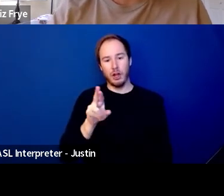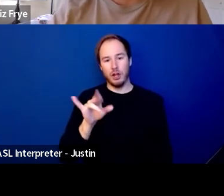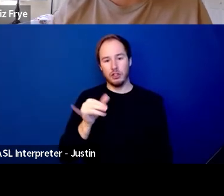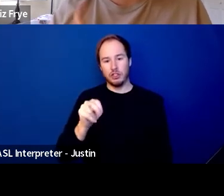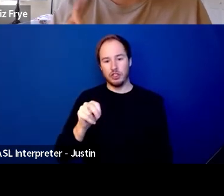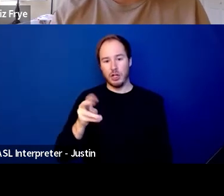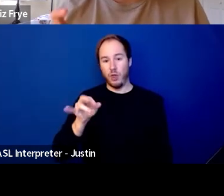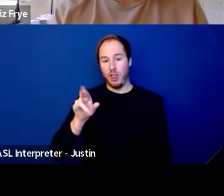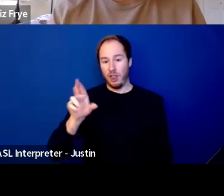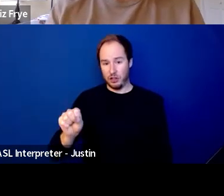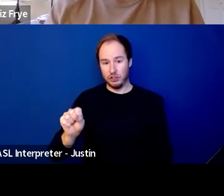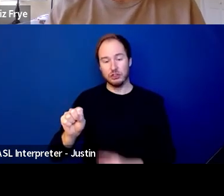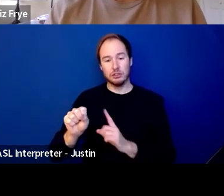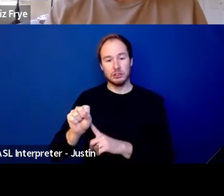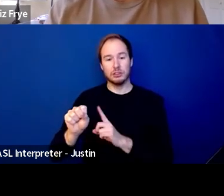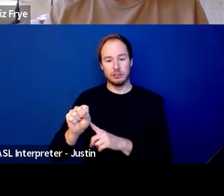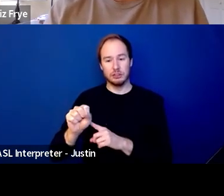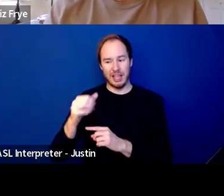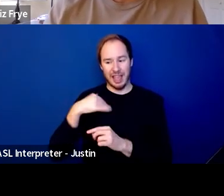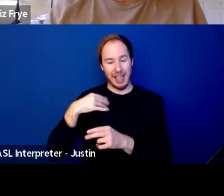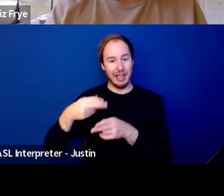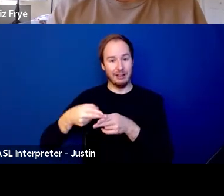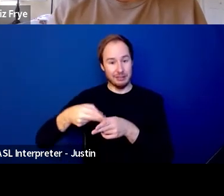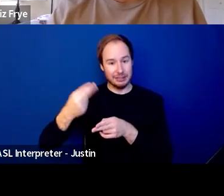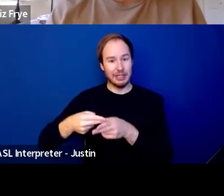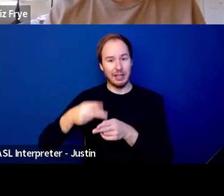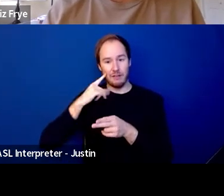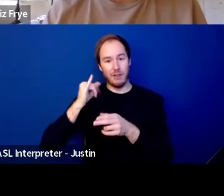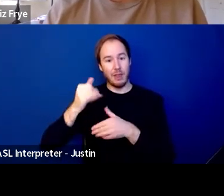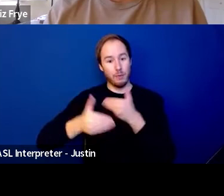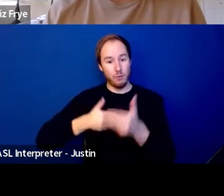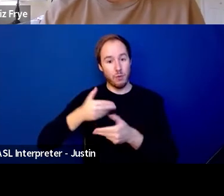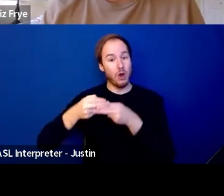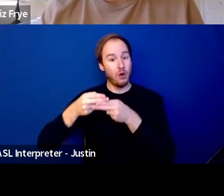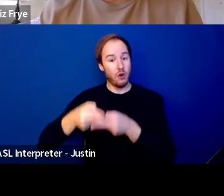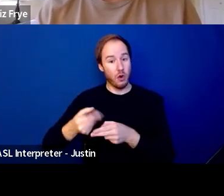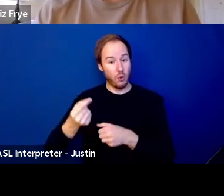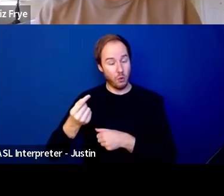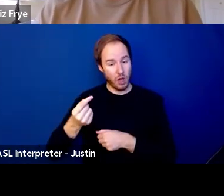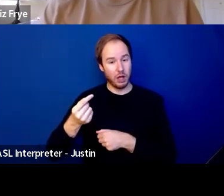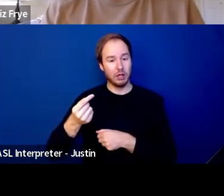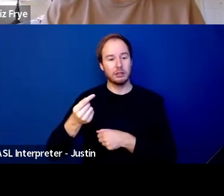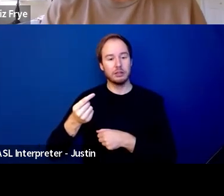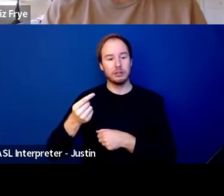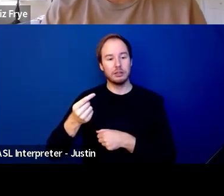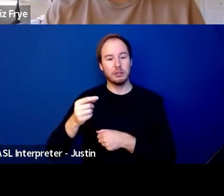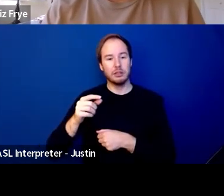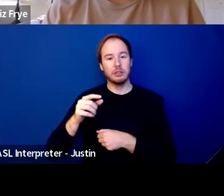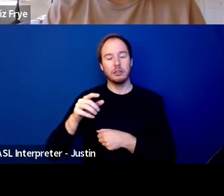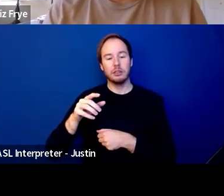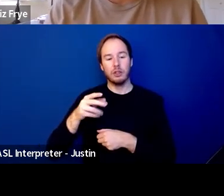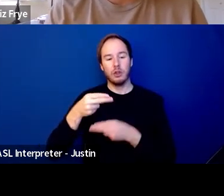has a name for that process. And what he calls it is trust grafting.